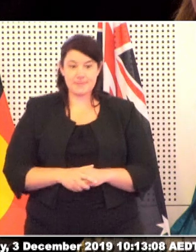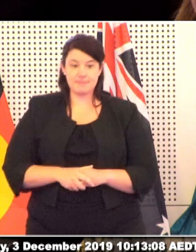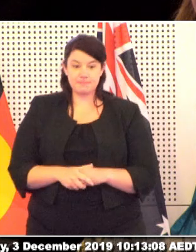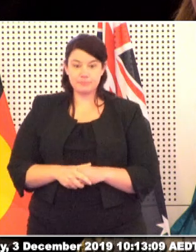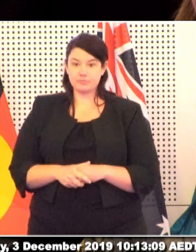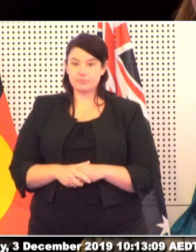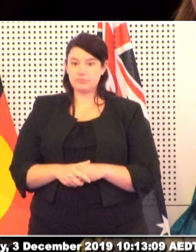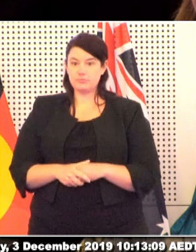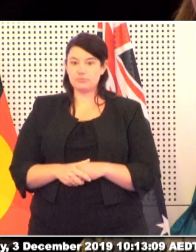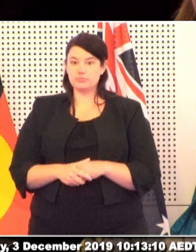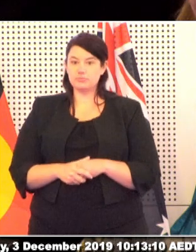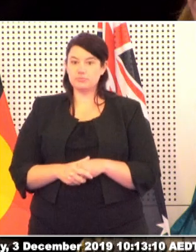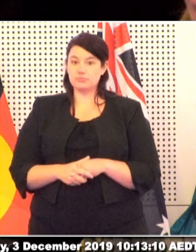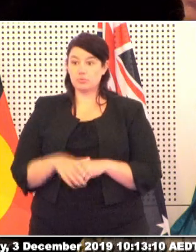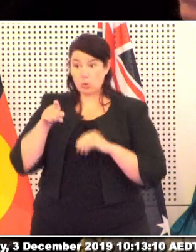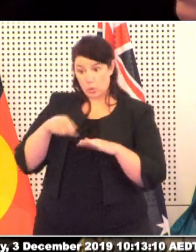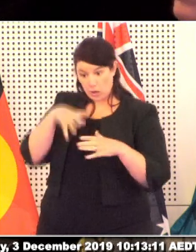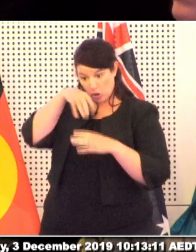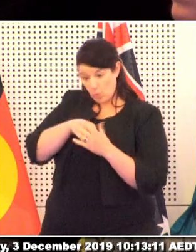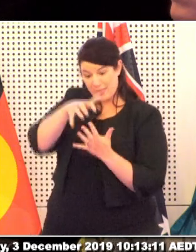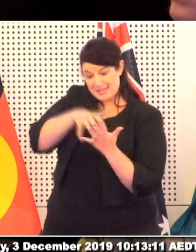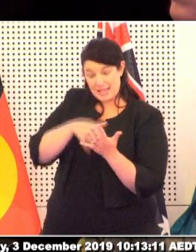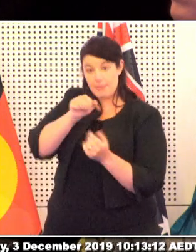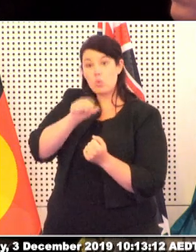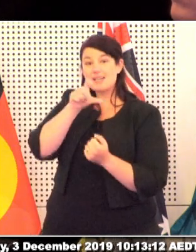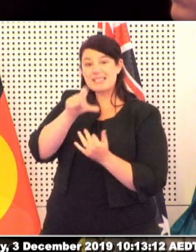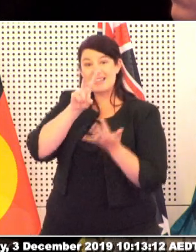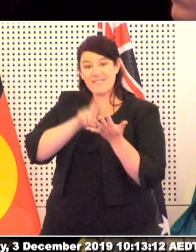And you included in that statement your CV and what you’ve described